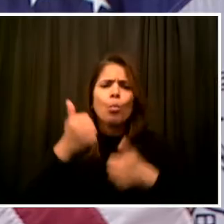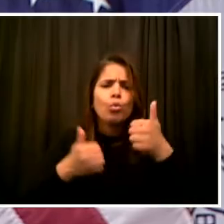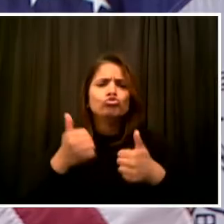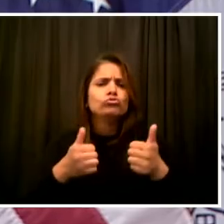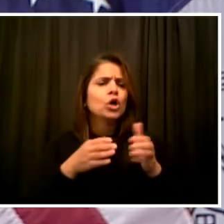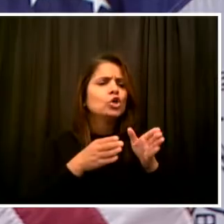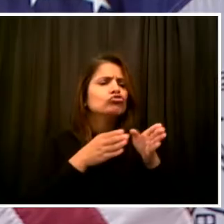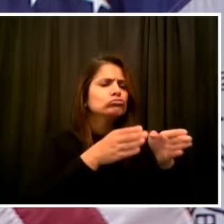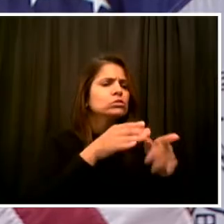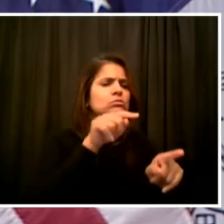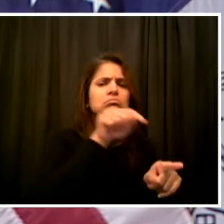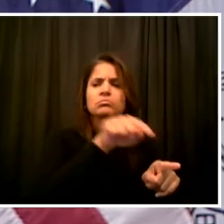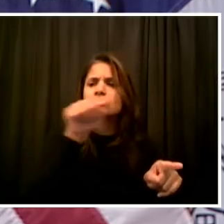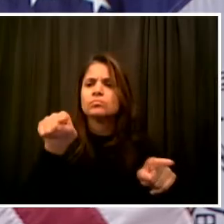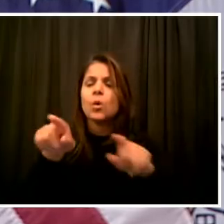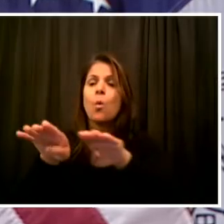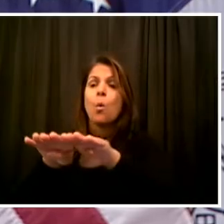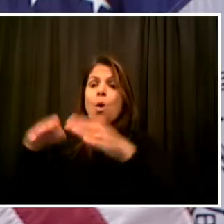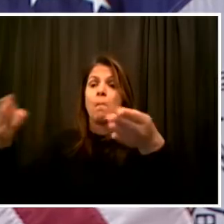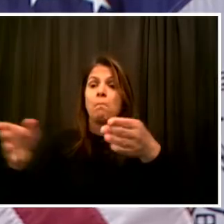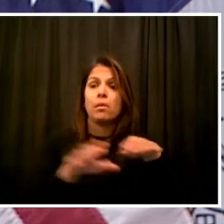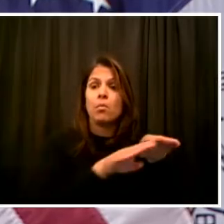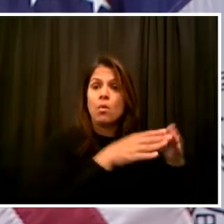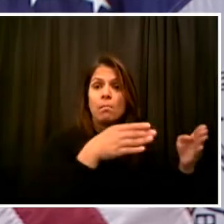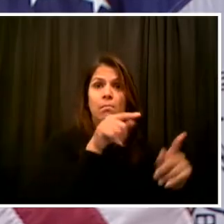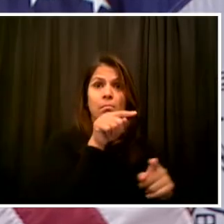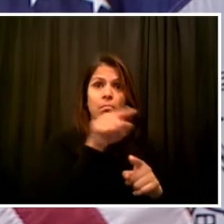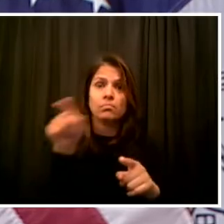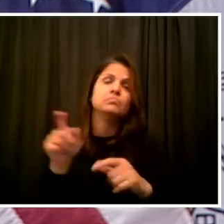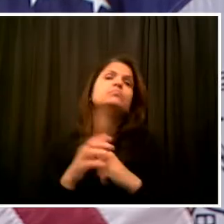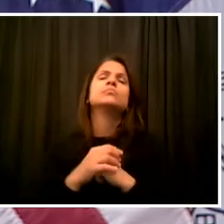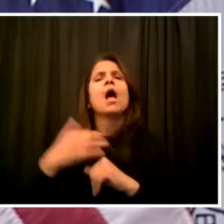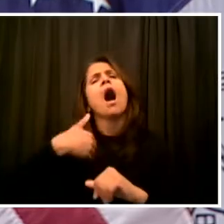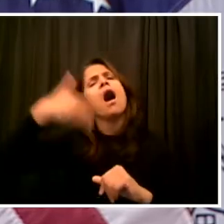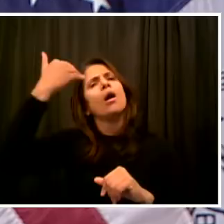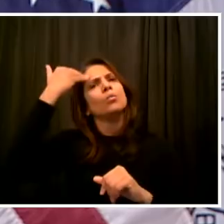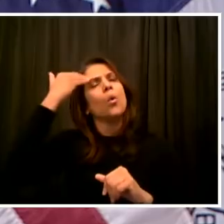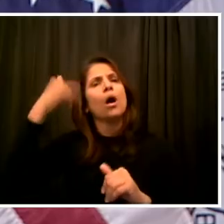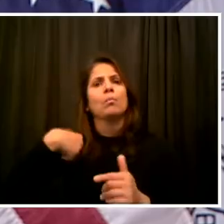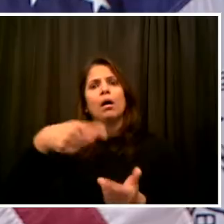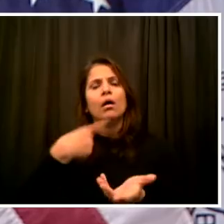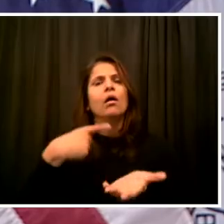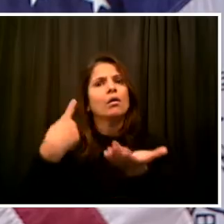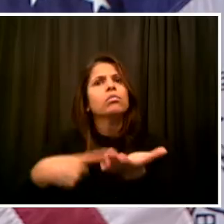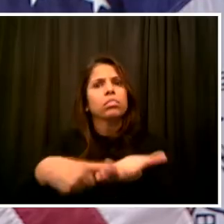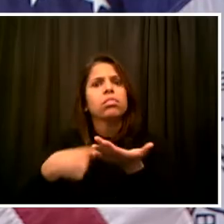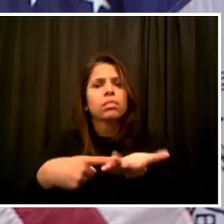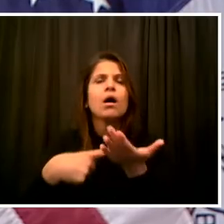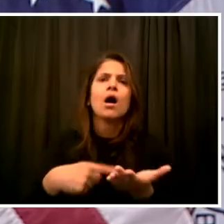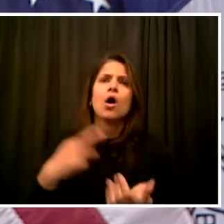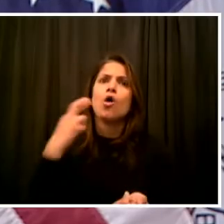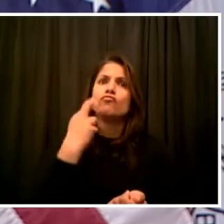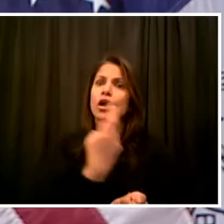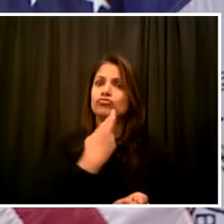AVENUE, AUSTIN, NYA OFTHESE STREETS LINED WITH RESTAURANTS? I KNOW IT'S BEEN DISCUSSED, BUT IS THERE ANY SORT OF